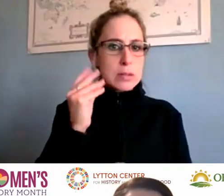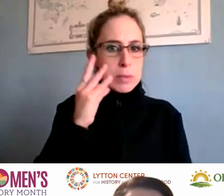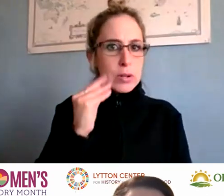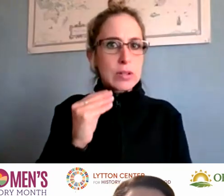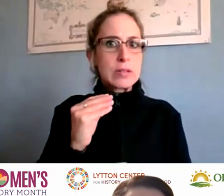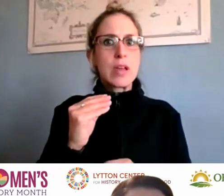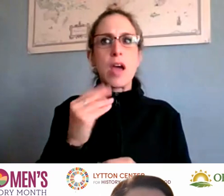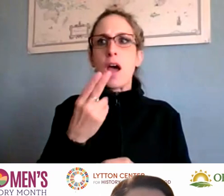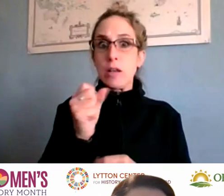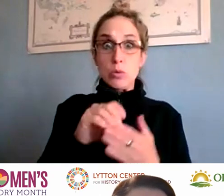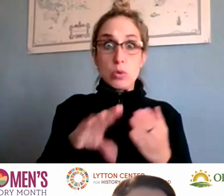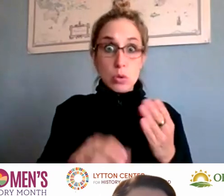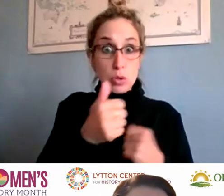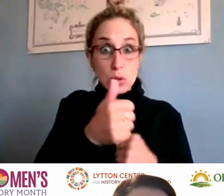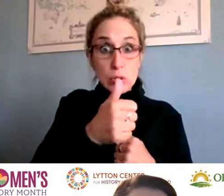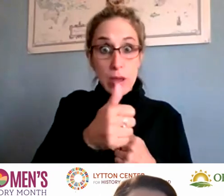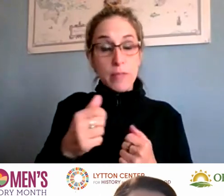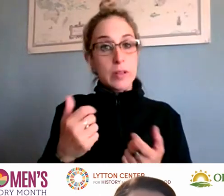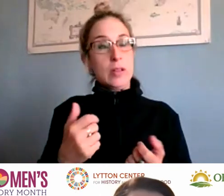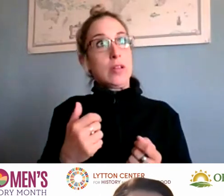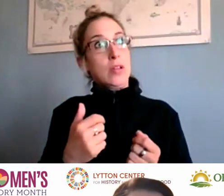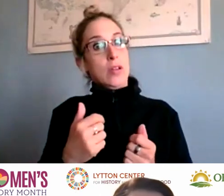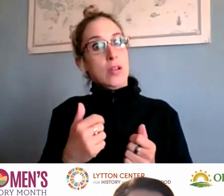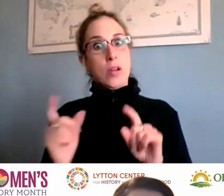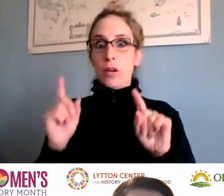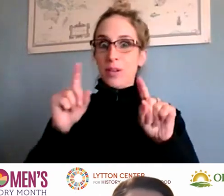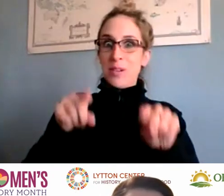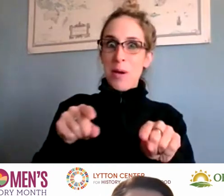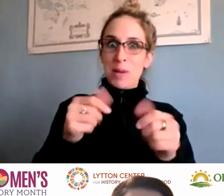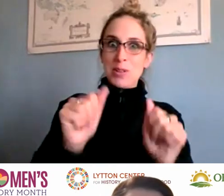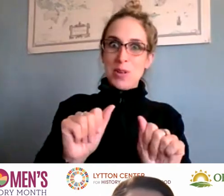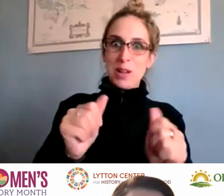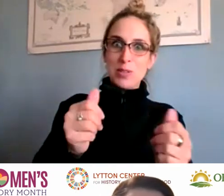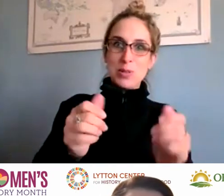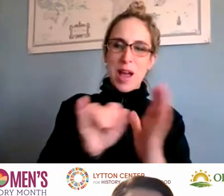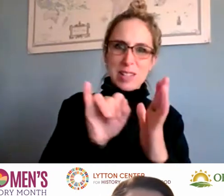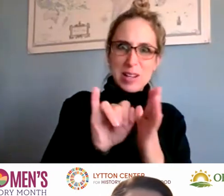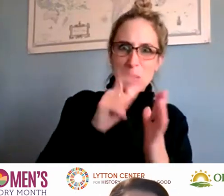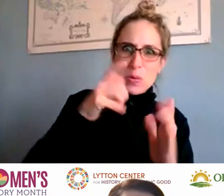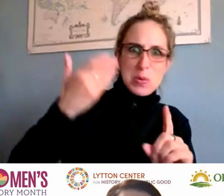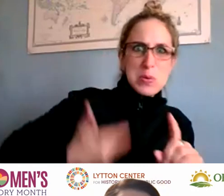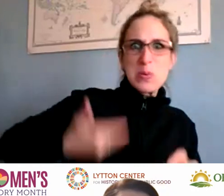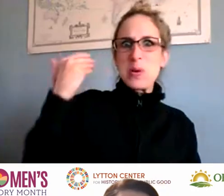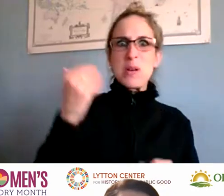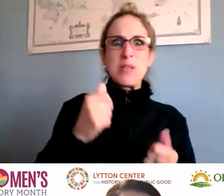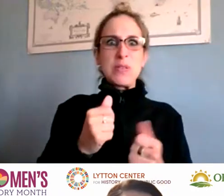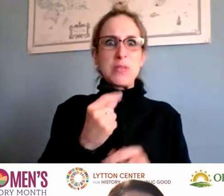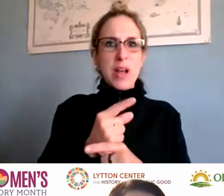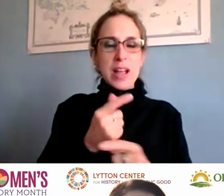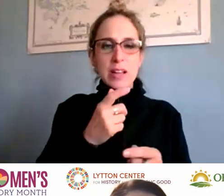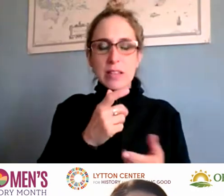Kyle Livie (he/him/his): a high school student like this kind of coming trying to kind of engage with identity at that kind of critical moment, that stage of secondary socialization.